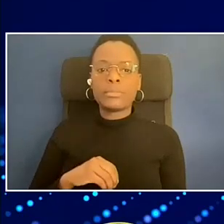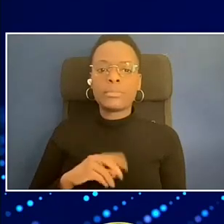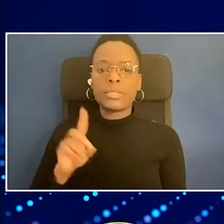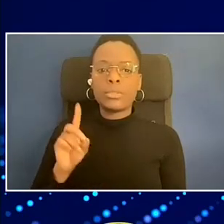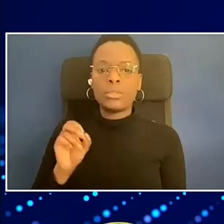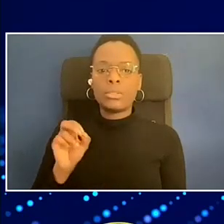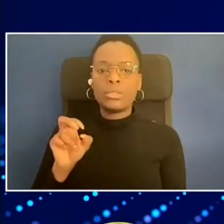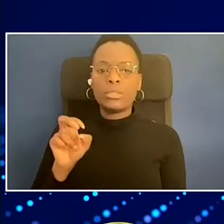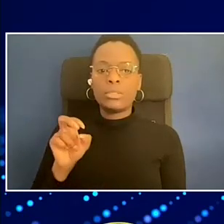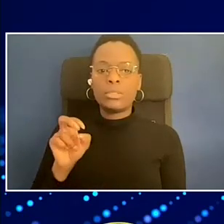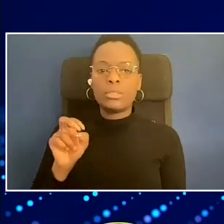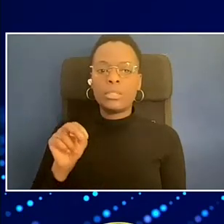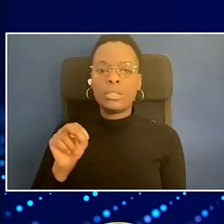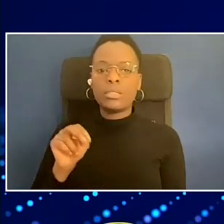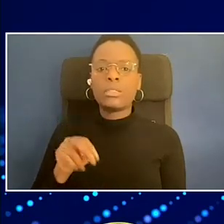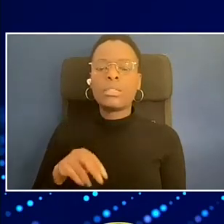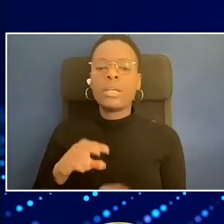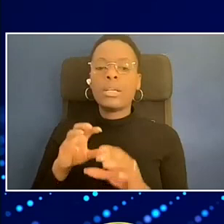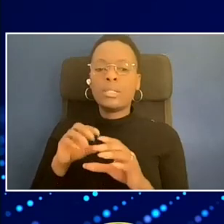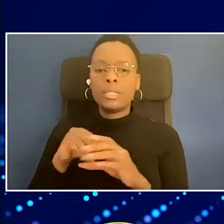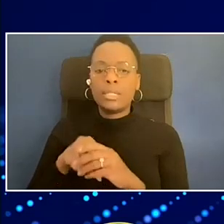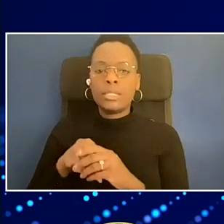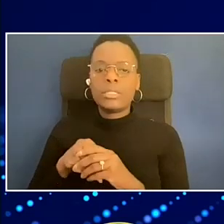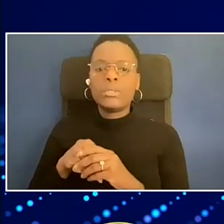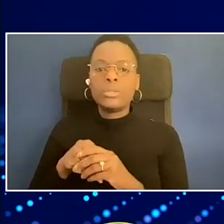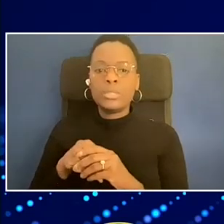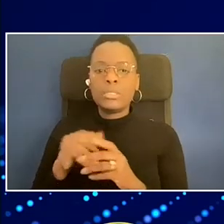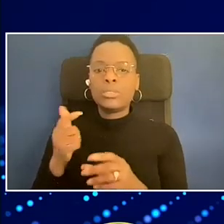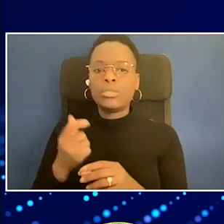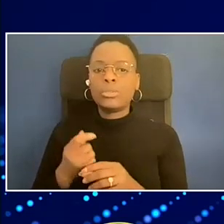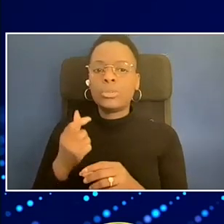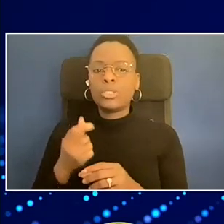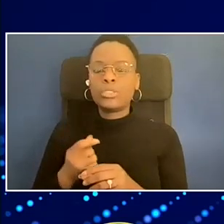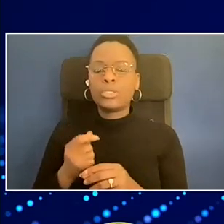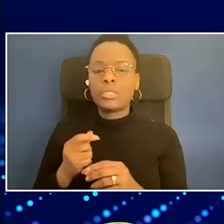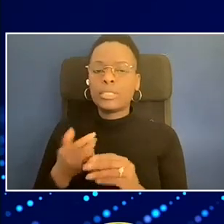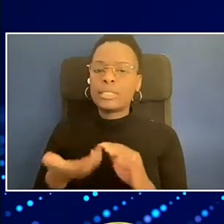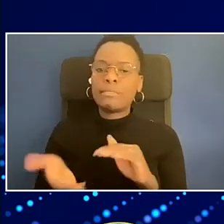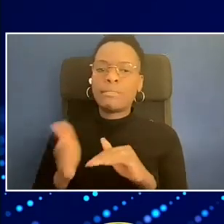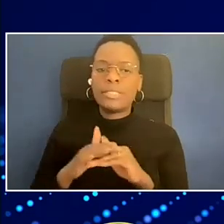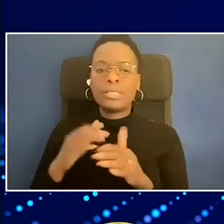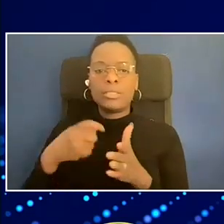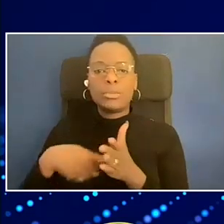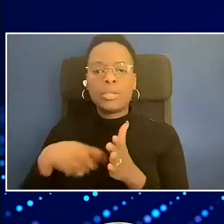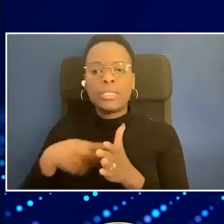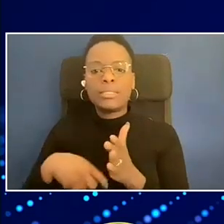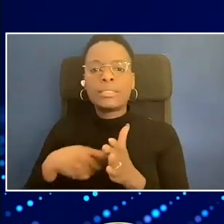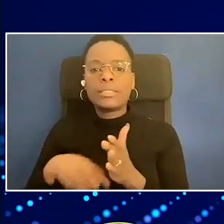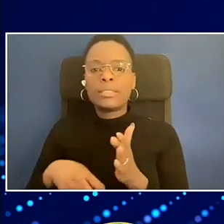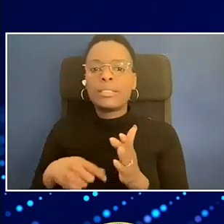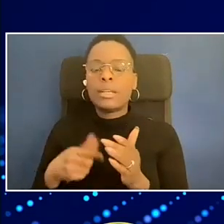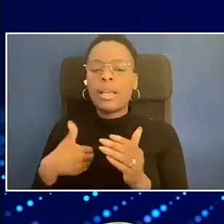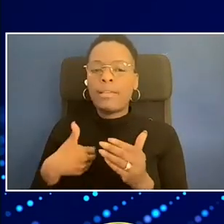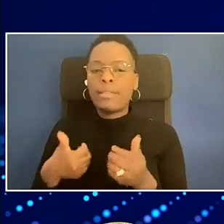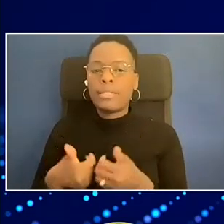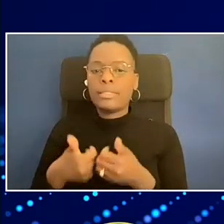nature as it becomes a component of something else. And I think that the separate discrete fee is what- what is an